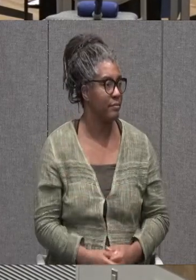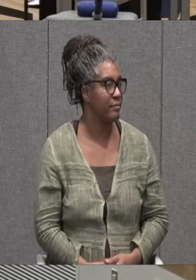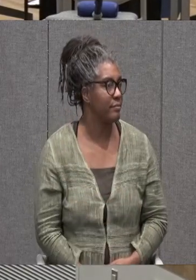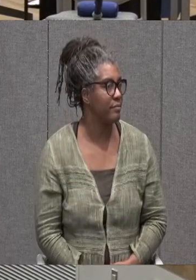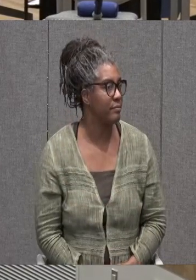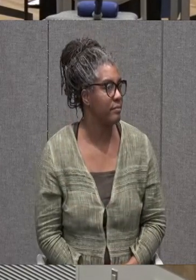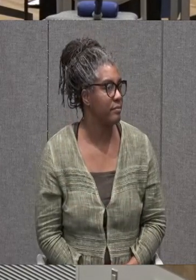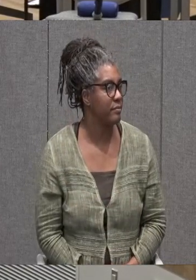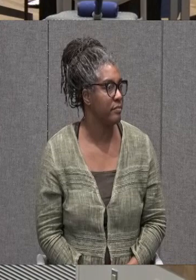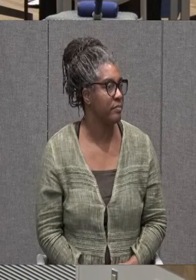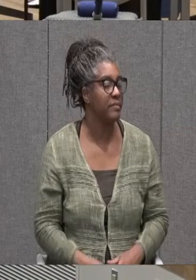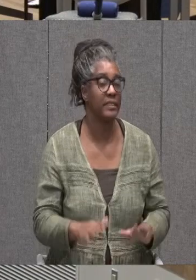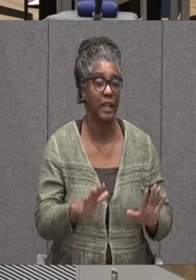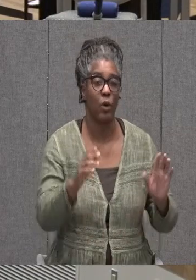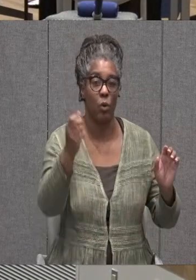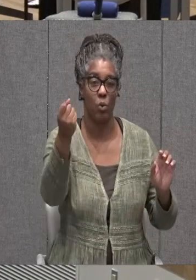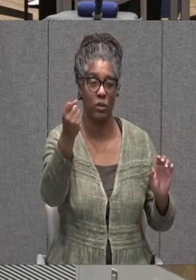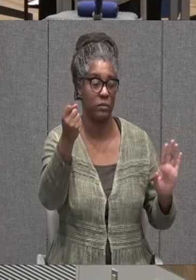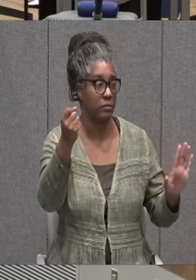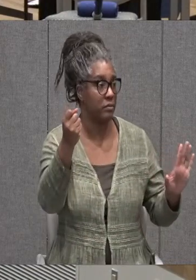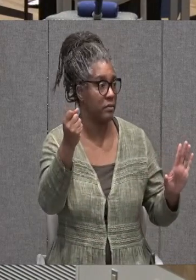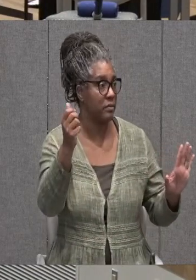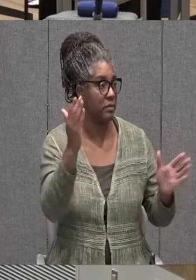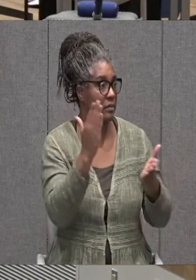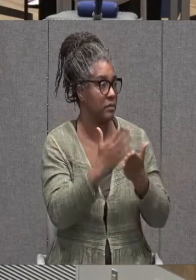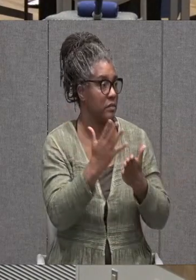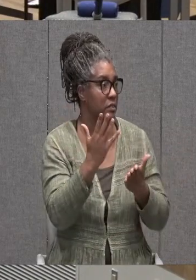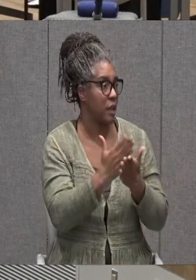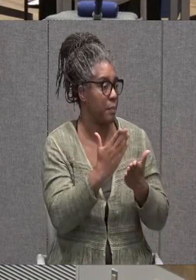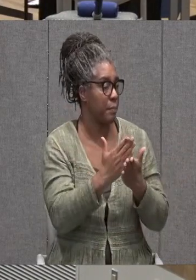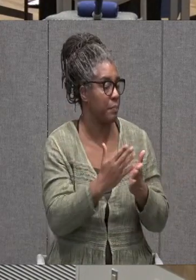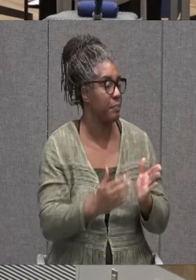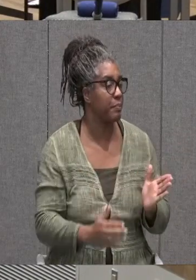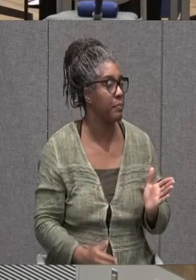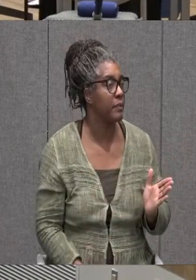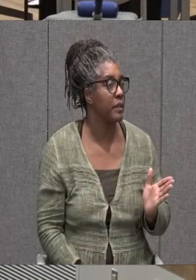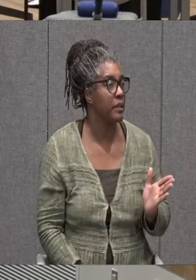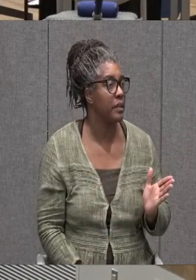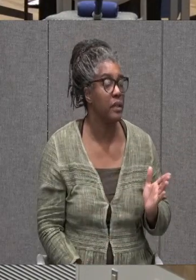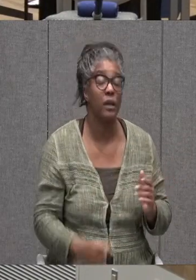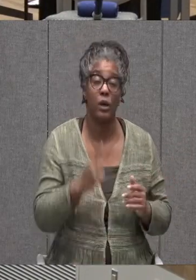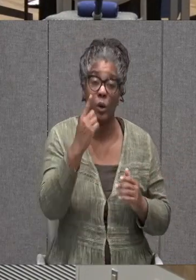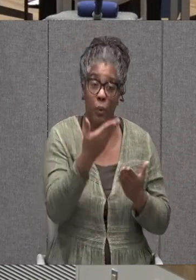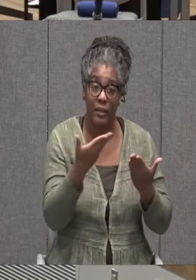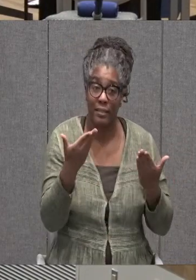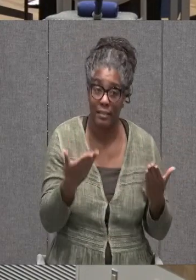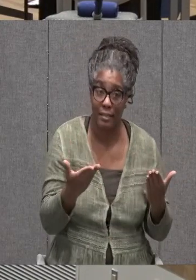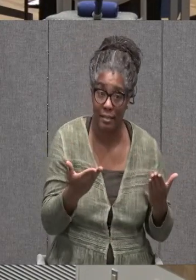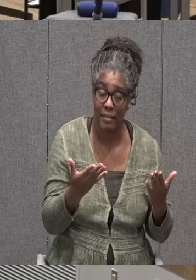and freeze, go ahead and hold your bag, one of the things that you're gonna wanna work on,